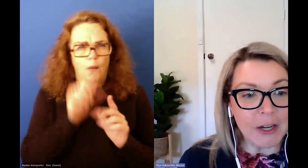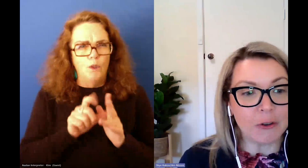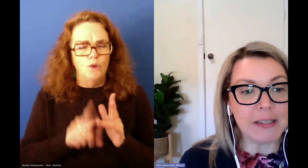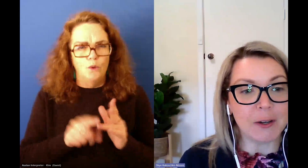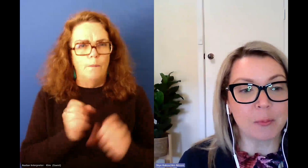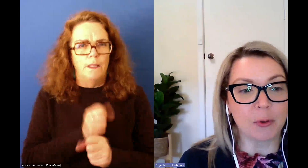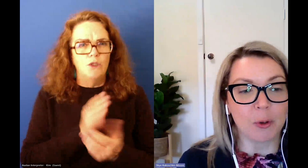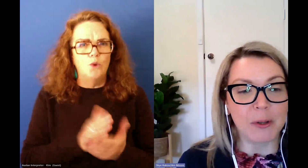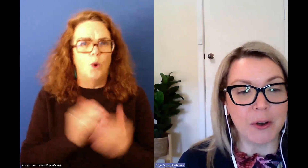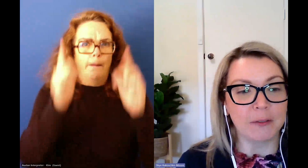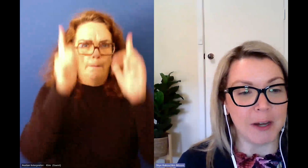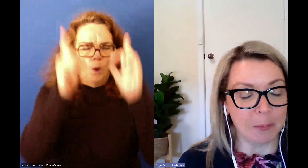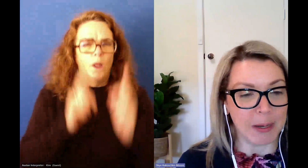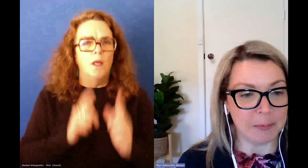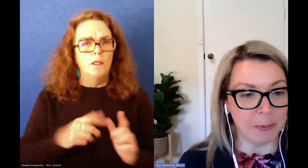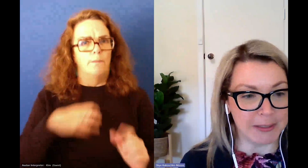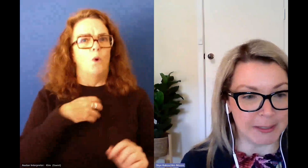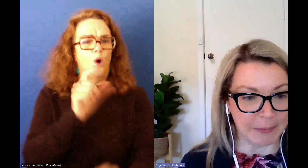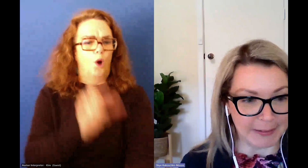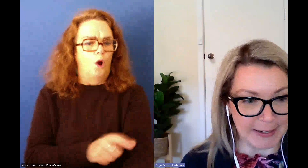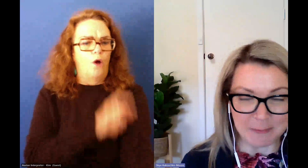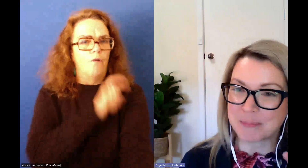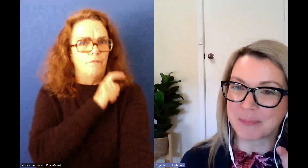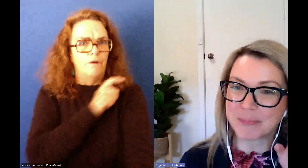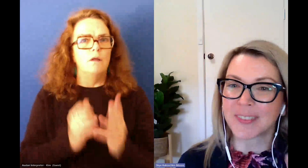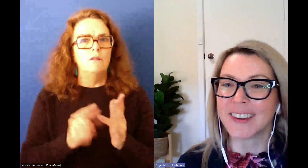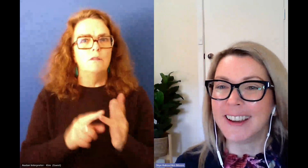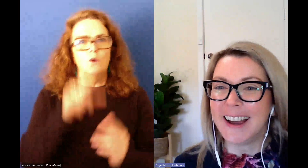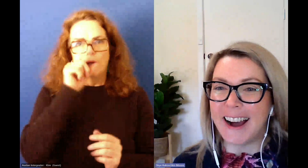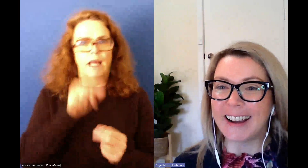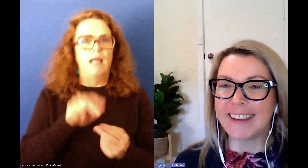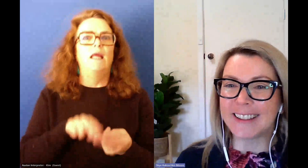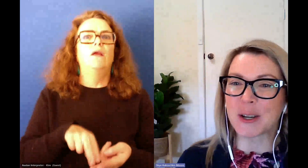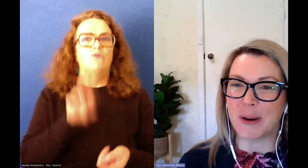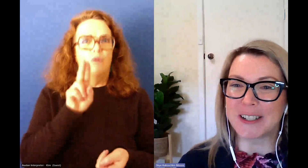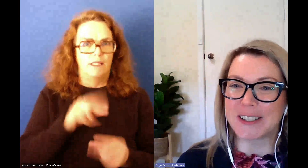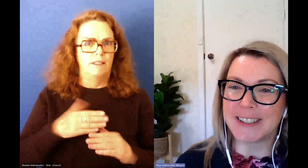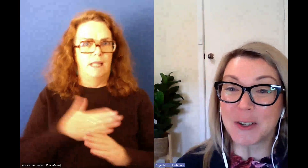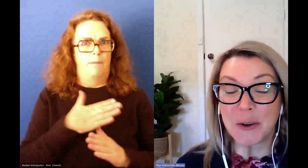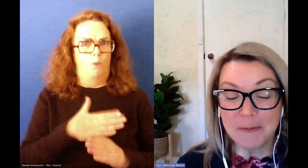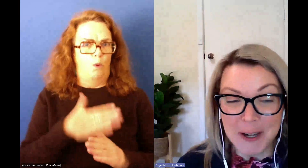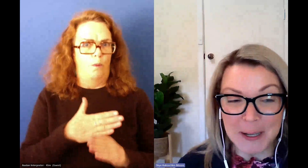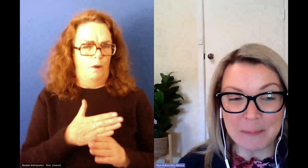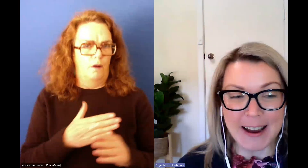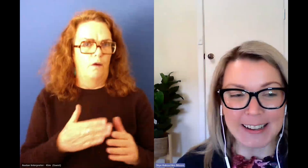increase their employment of young people with disability?" I think this question could really be